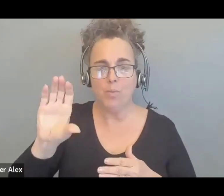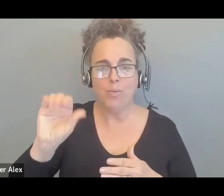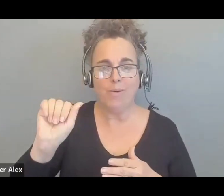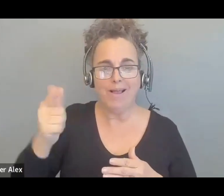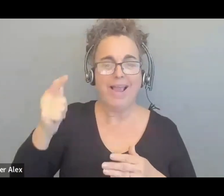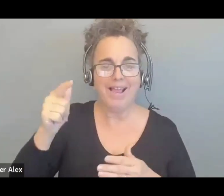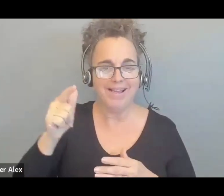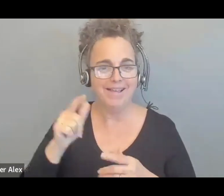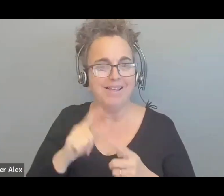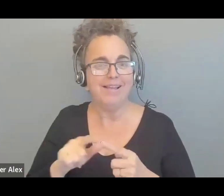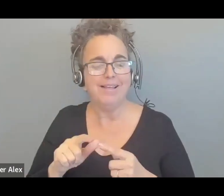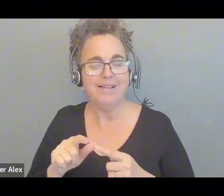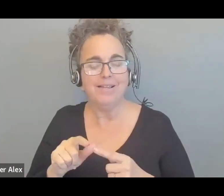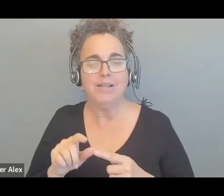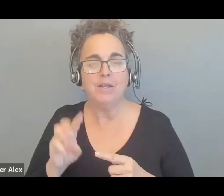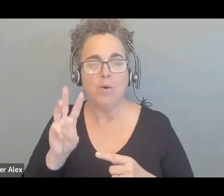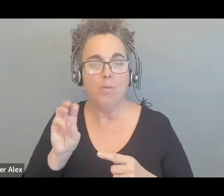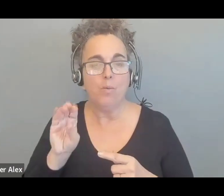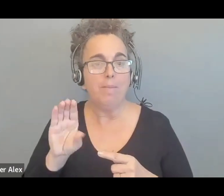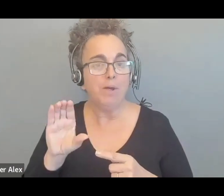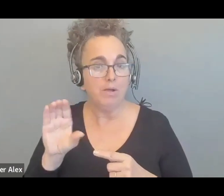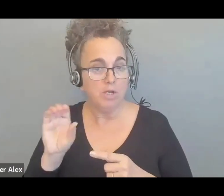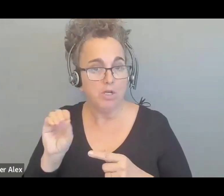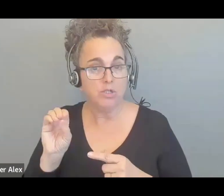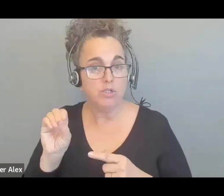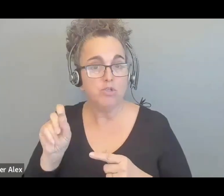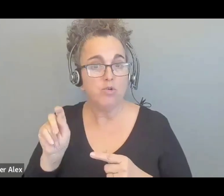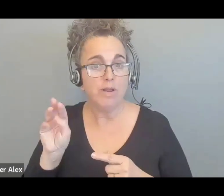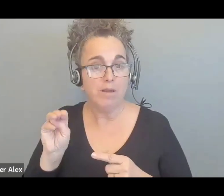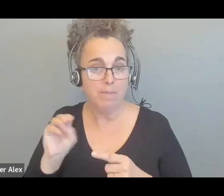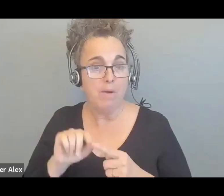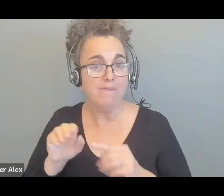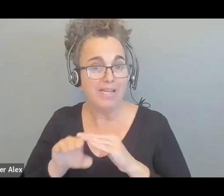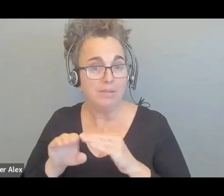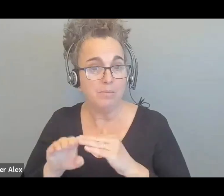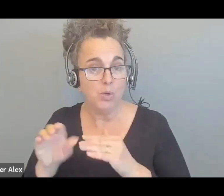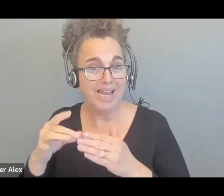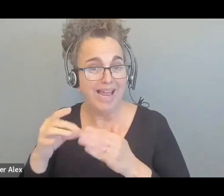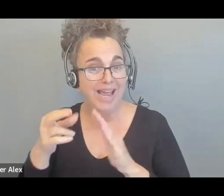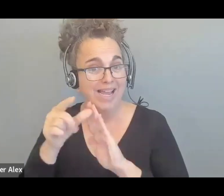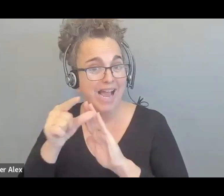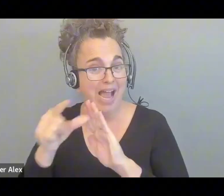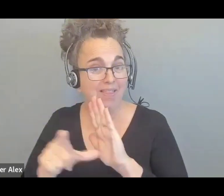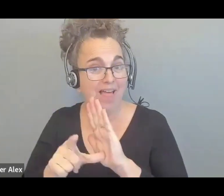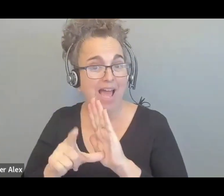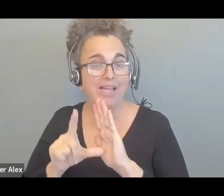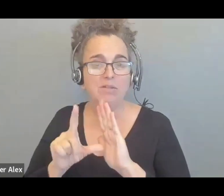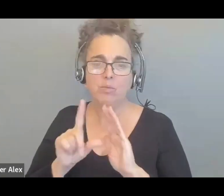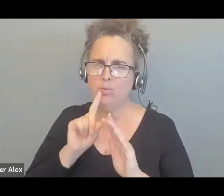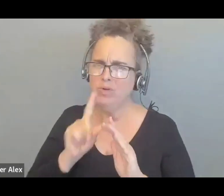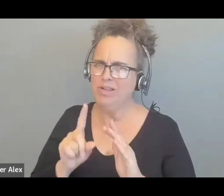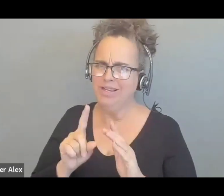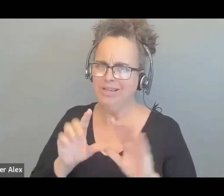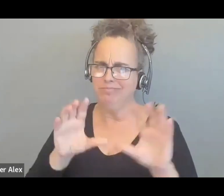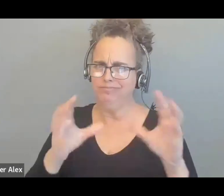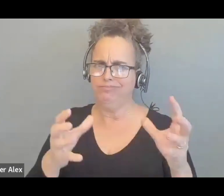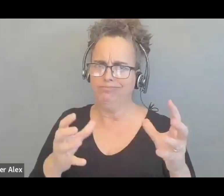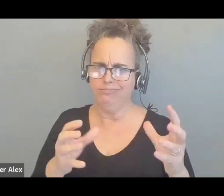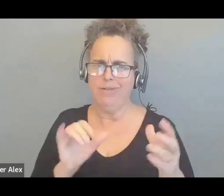of accessibility guidelines leaves a large amount for interpretation